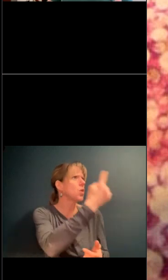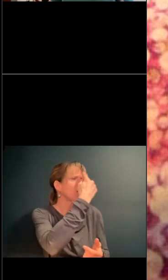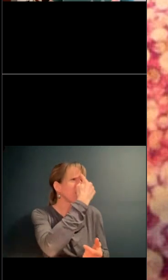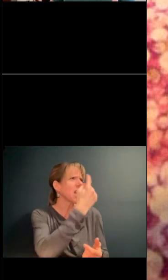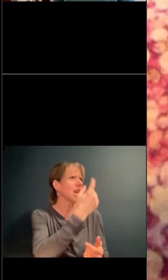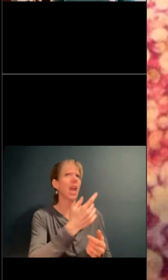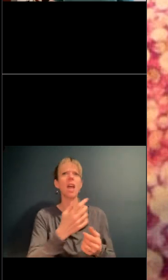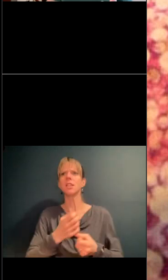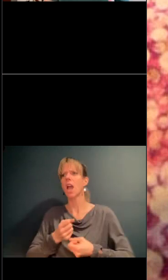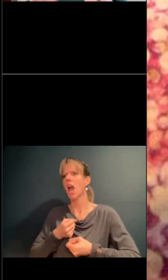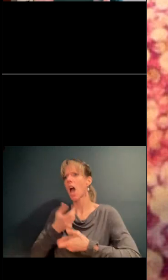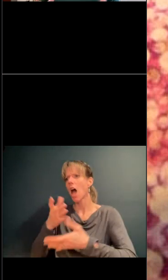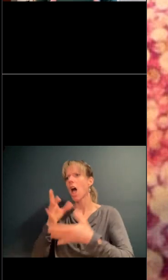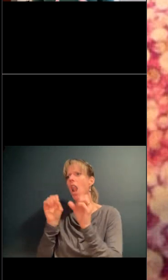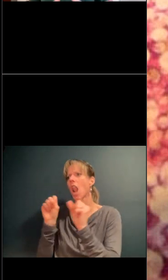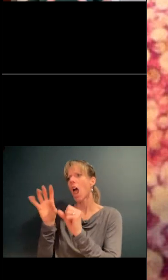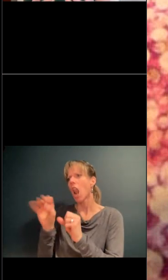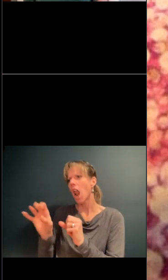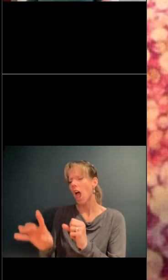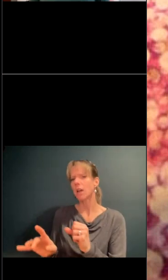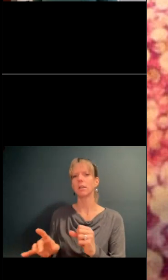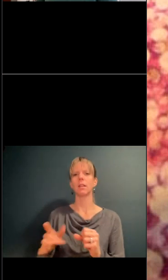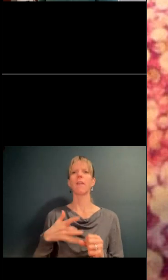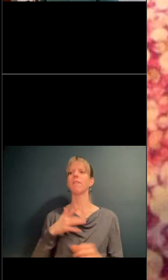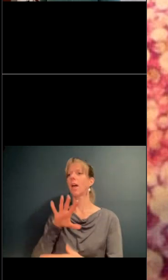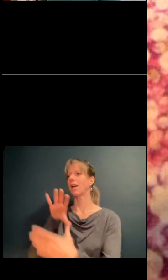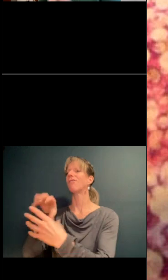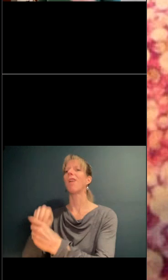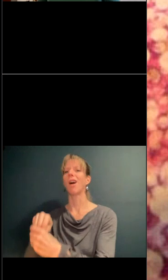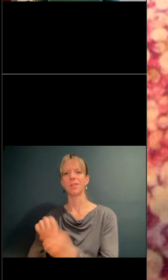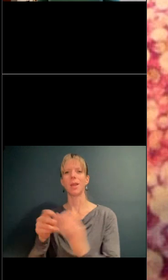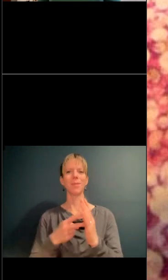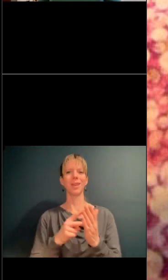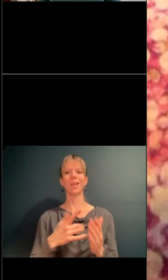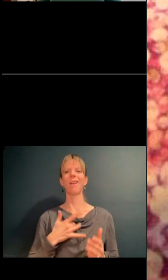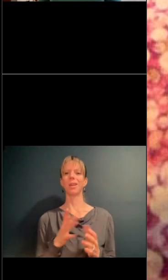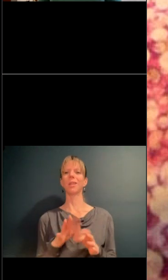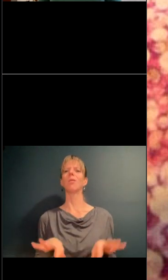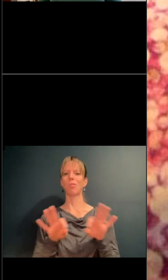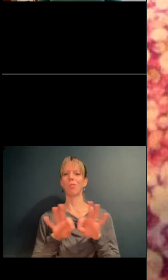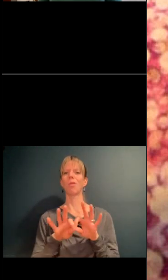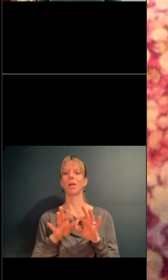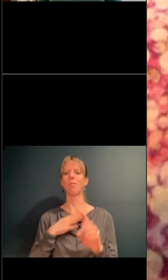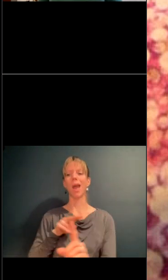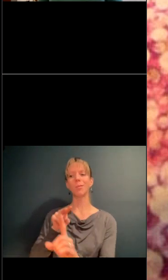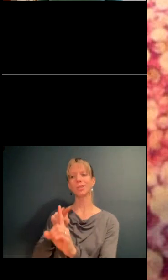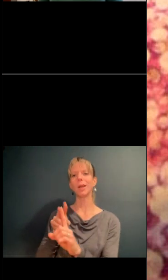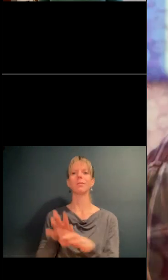All of those tell you your involvement matters, and your insights matter as well.